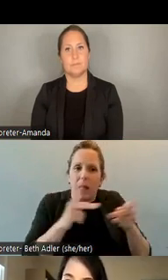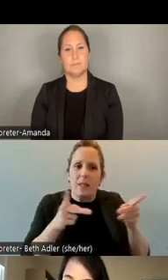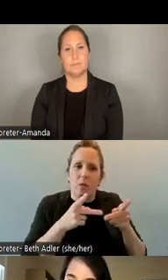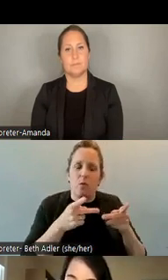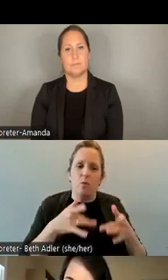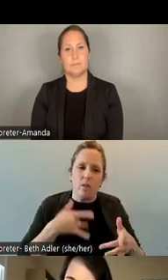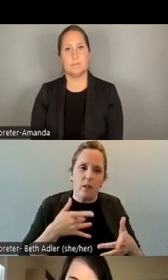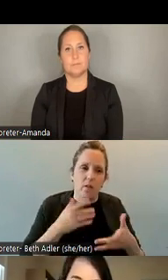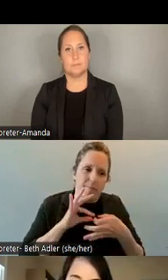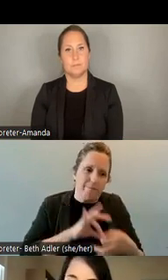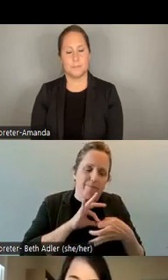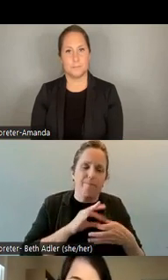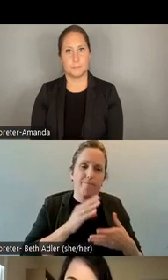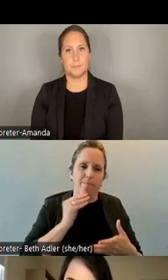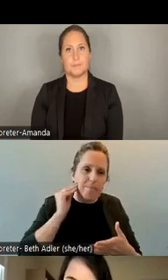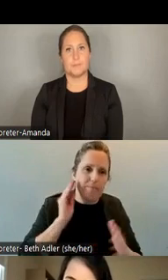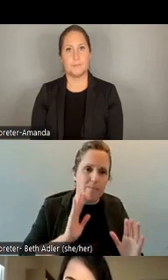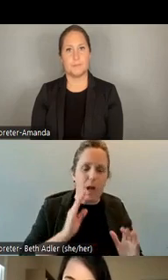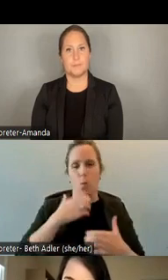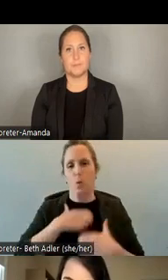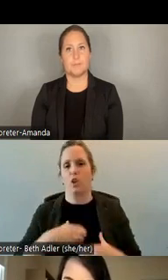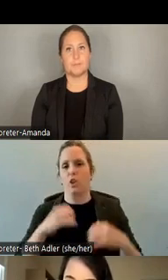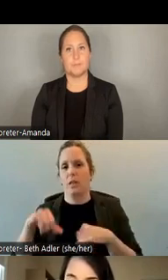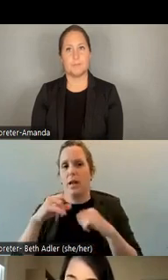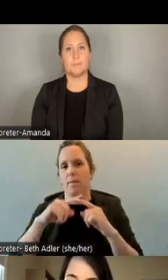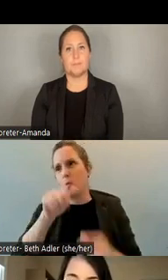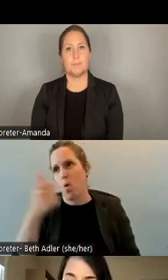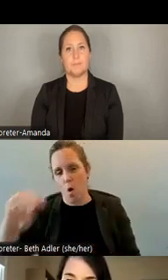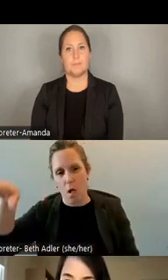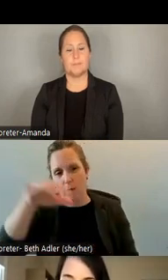so I just bring that up because in that context I went off to college and homelessness wasn't really